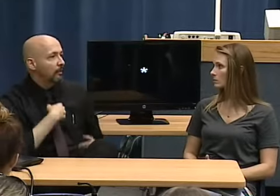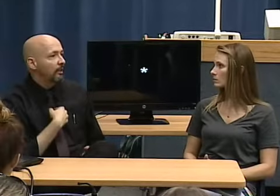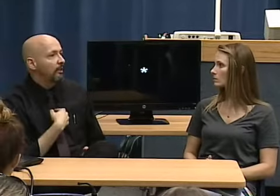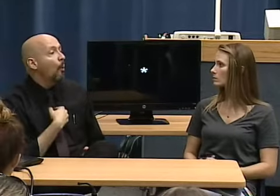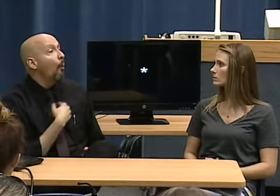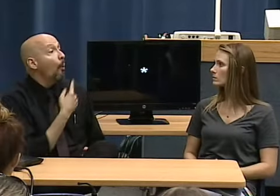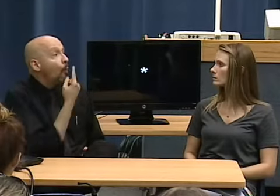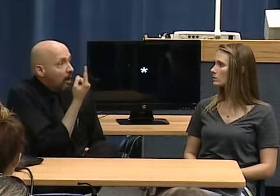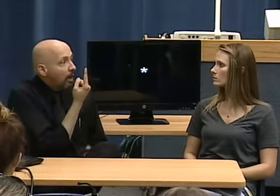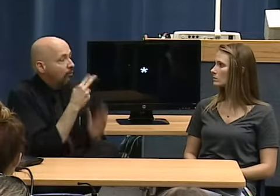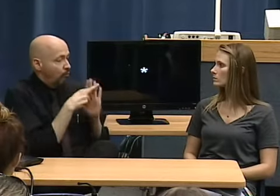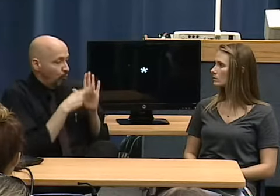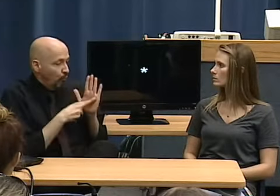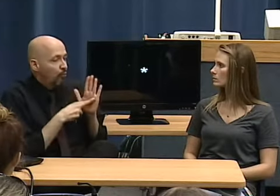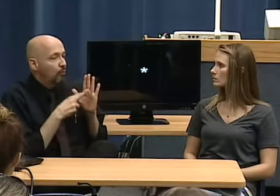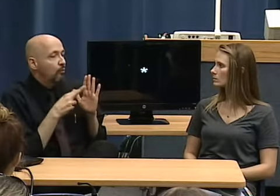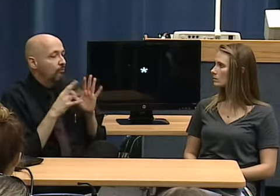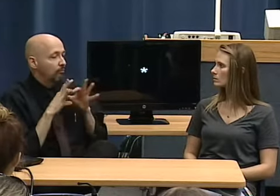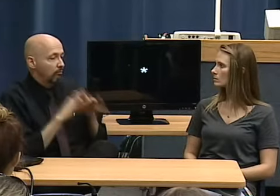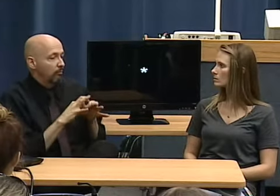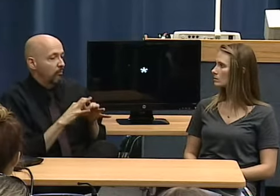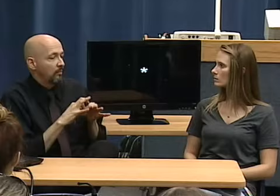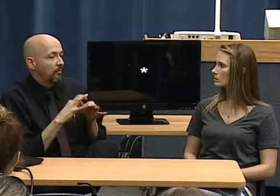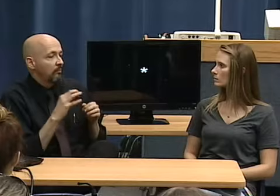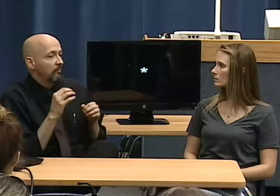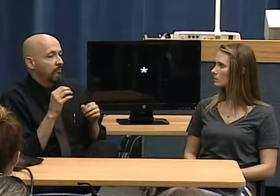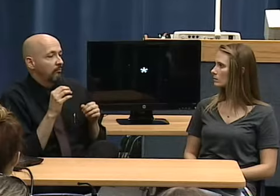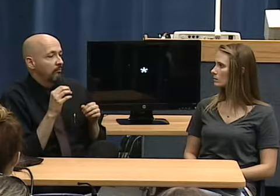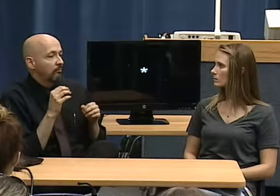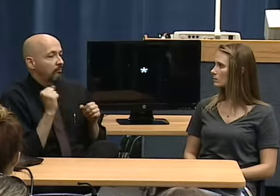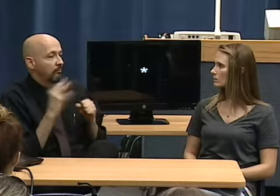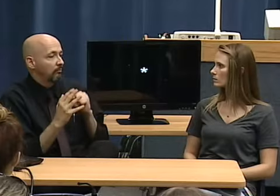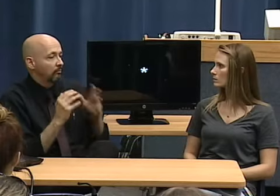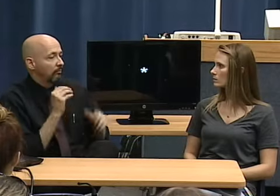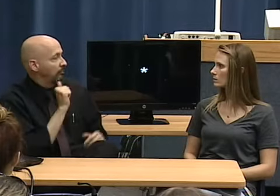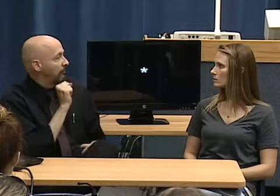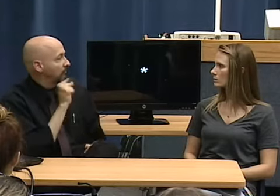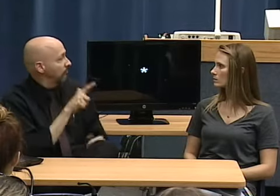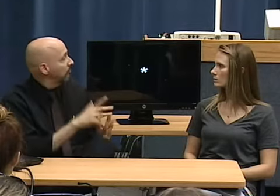one rule related to signing ASL.